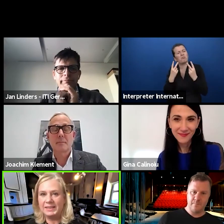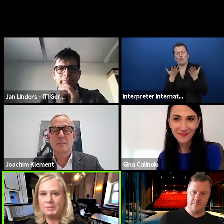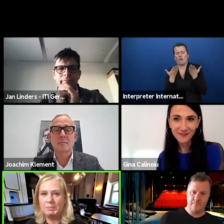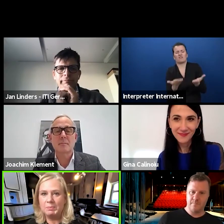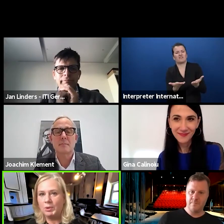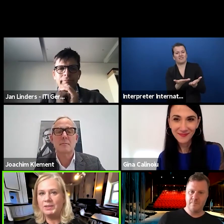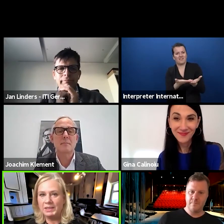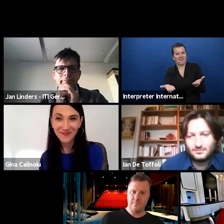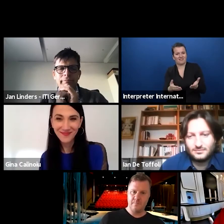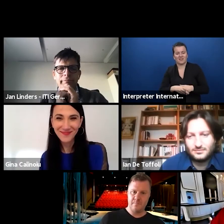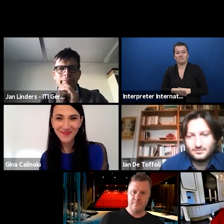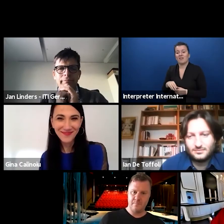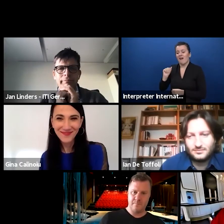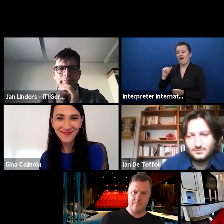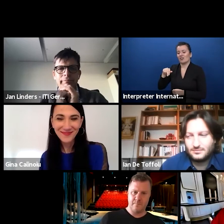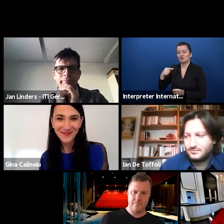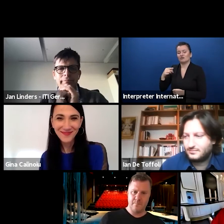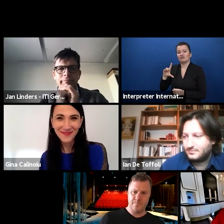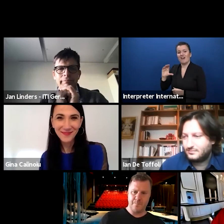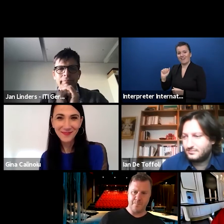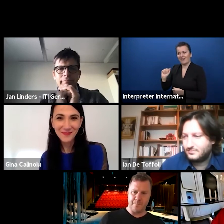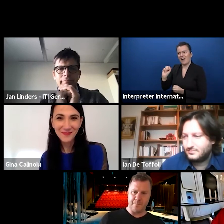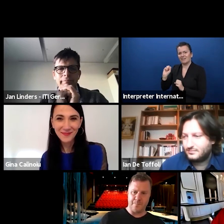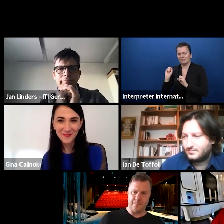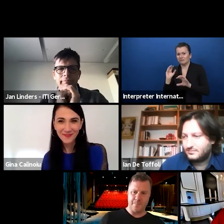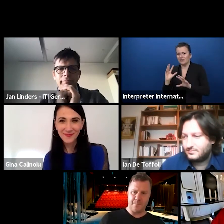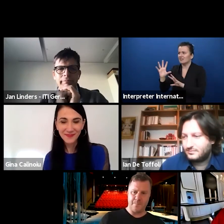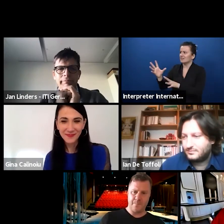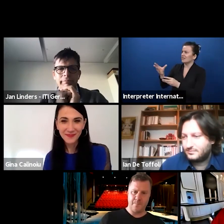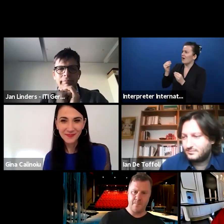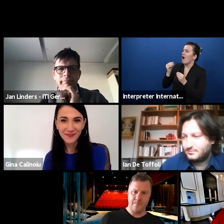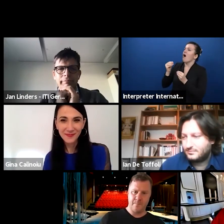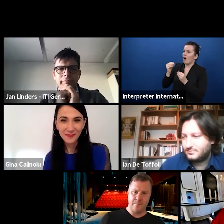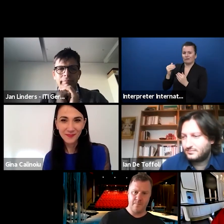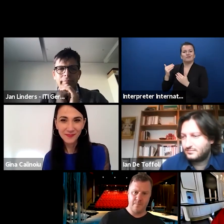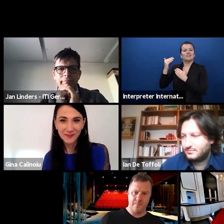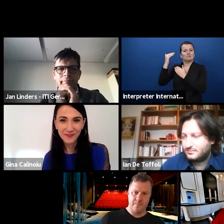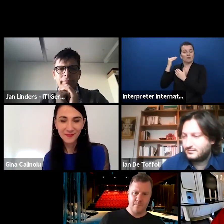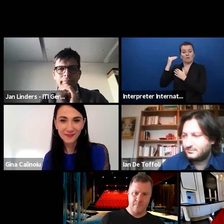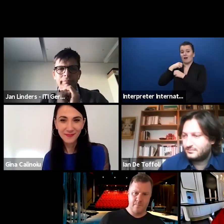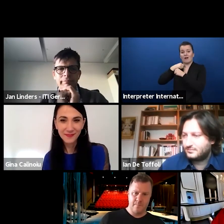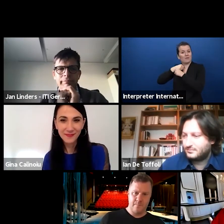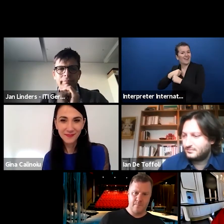it's maybe more than a responsibility but even an obligation to promote and safeguard our cultural